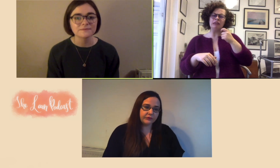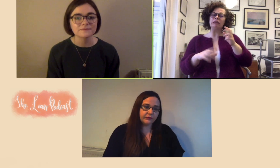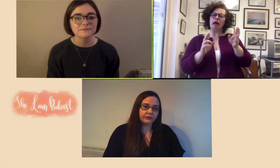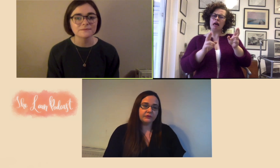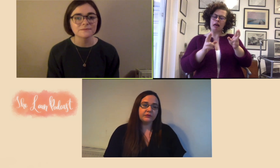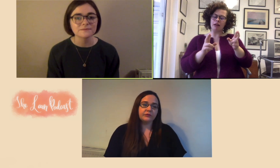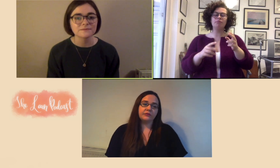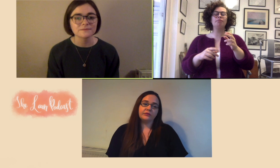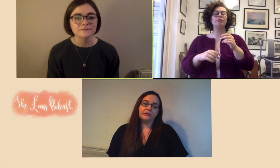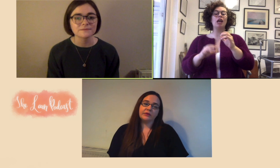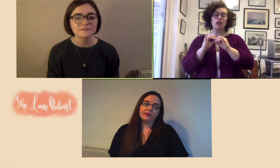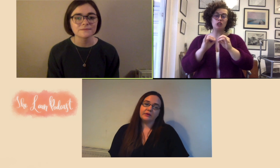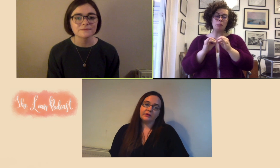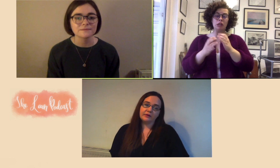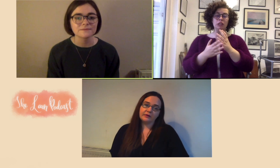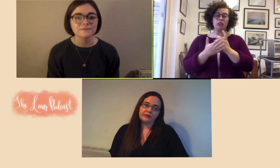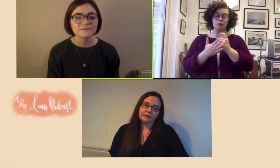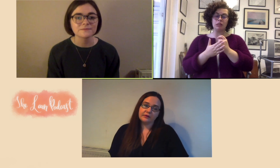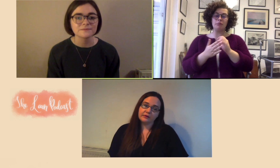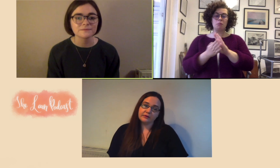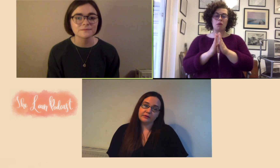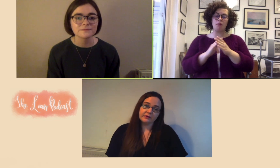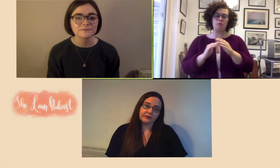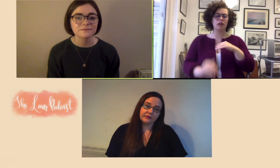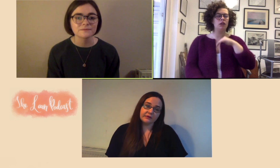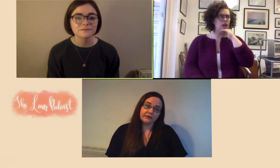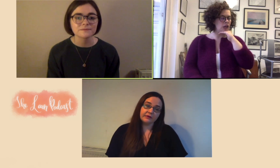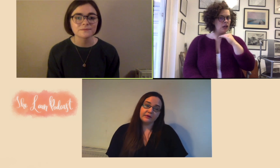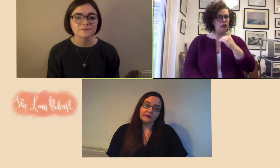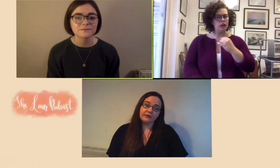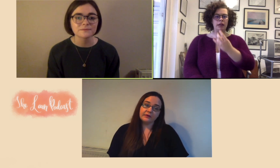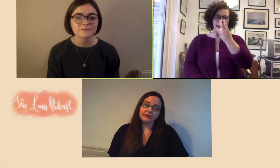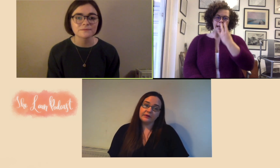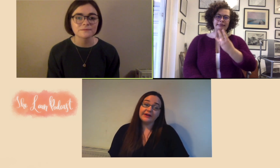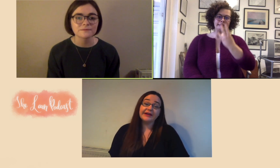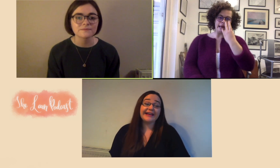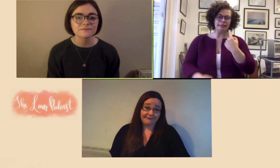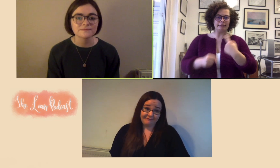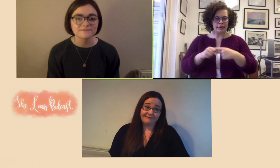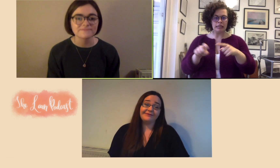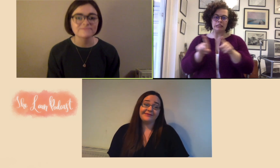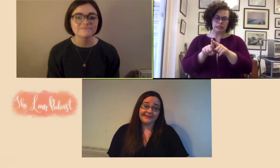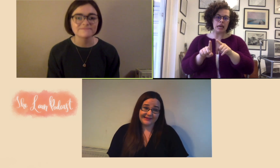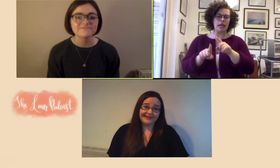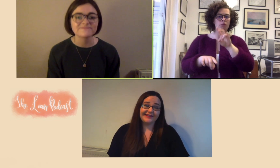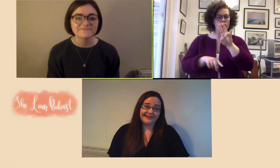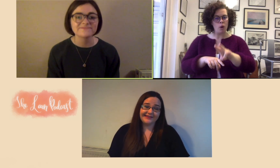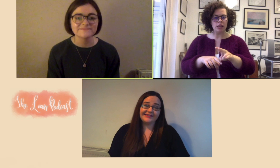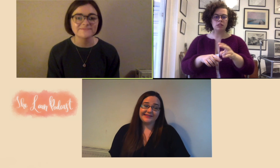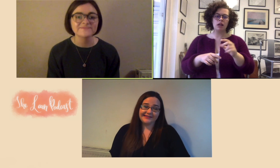So she always talks about the fact that interpreters do have this cross to bear. You know, they do have to advocate.